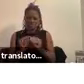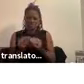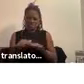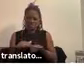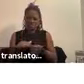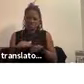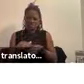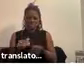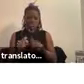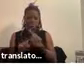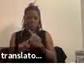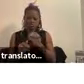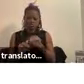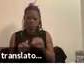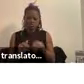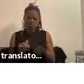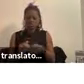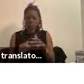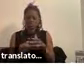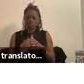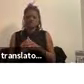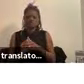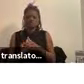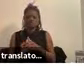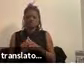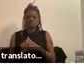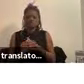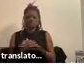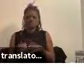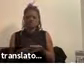But among those five hundred cases, these are the trends that we're seeing.